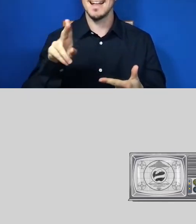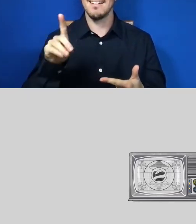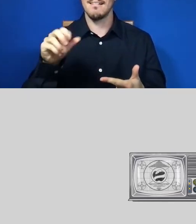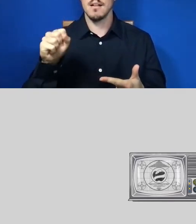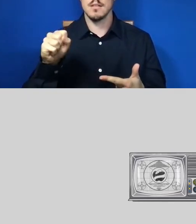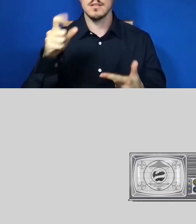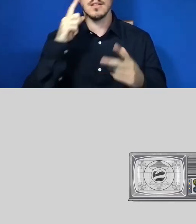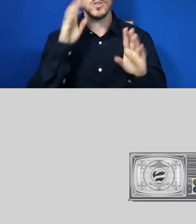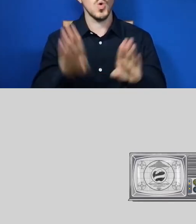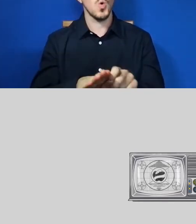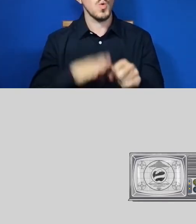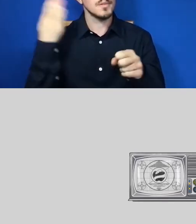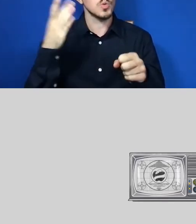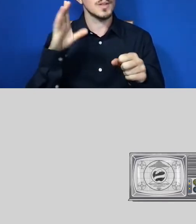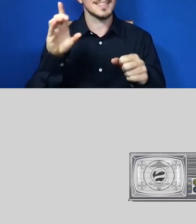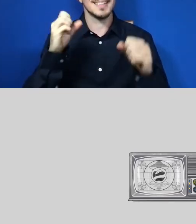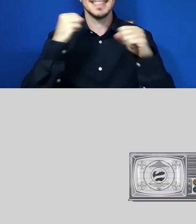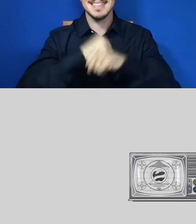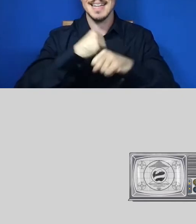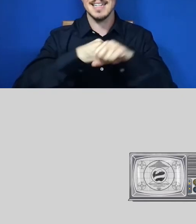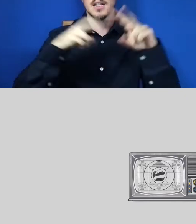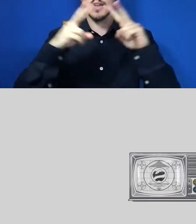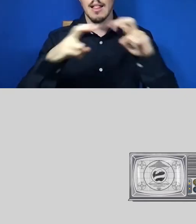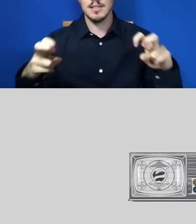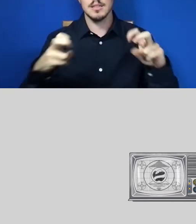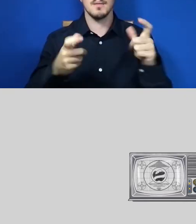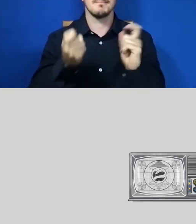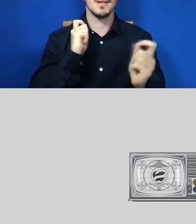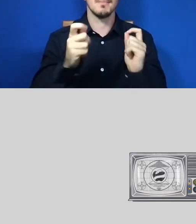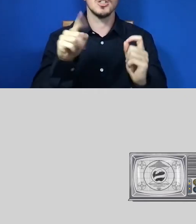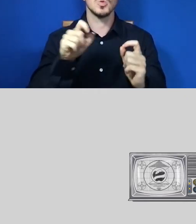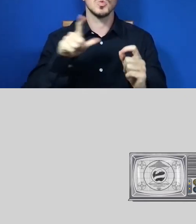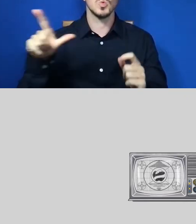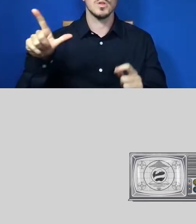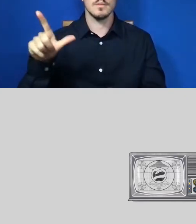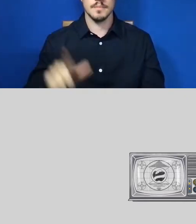Pandas is an opensource data analysis and manipulation tool.